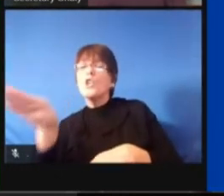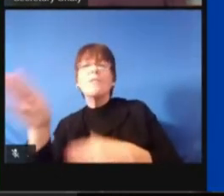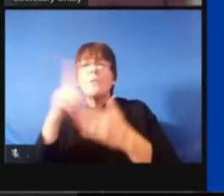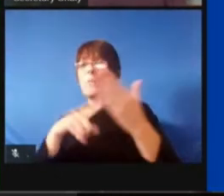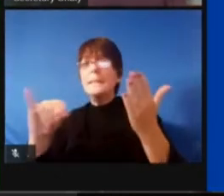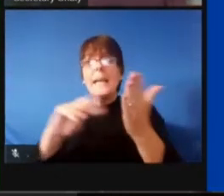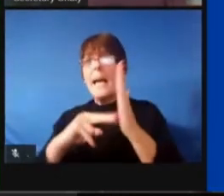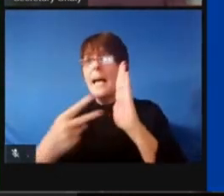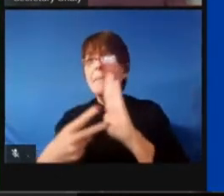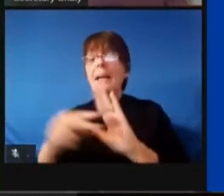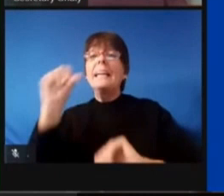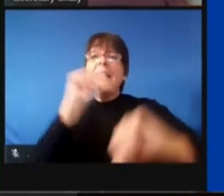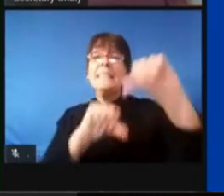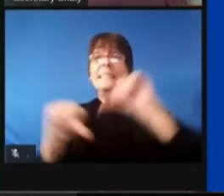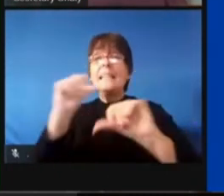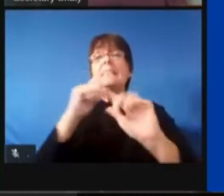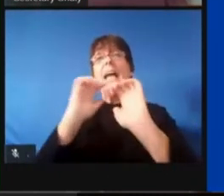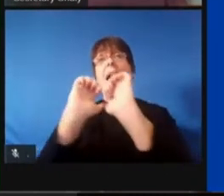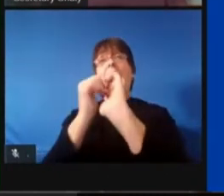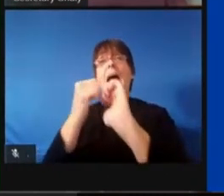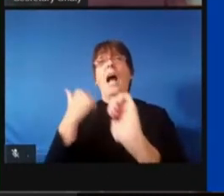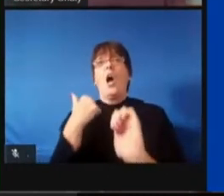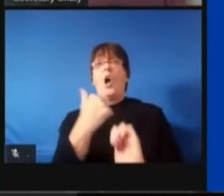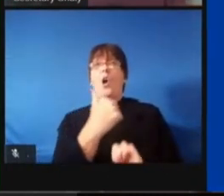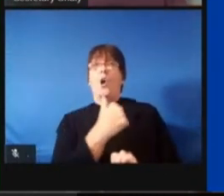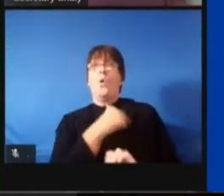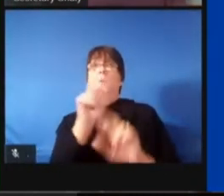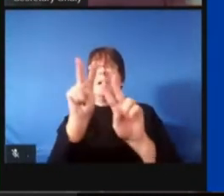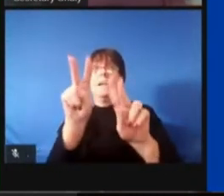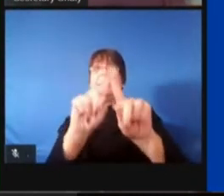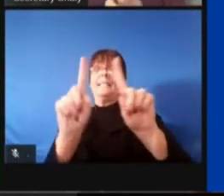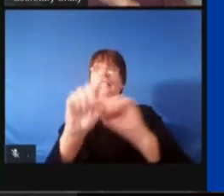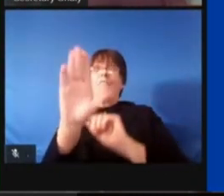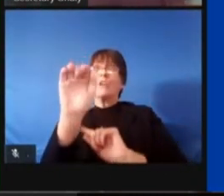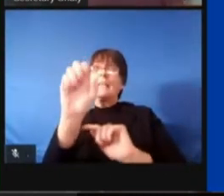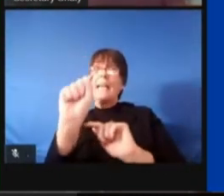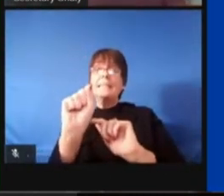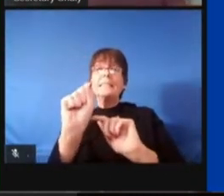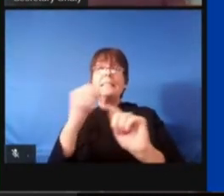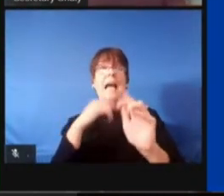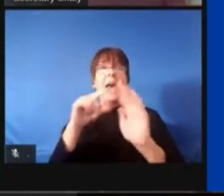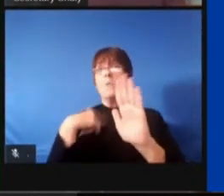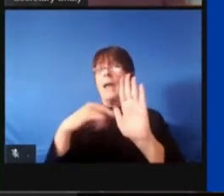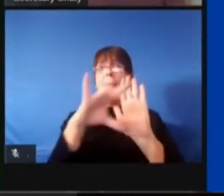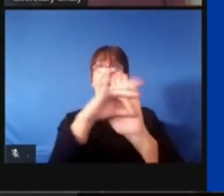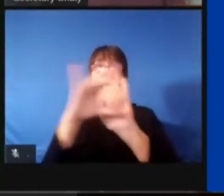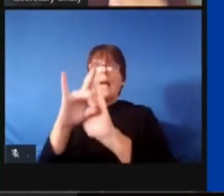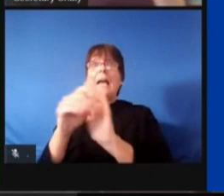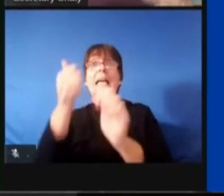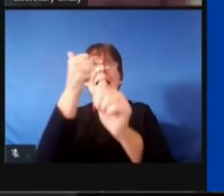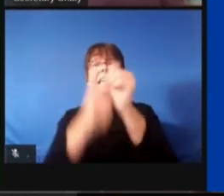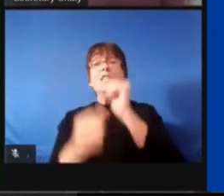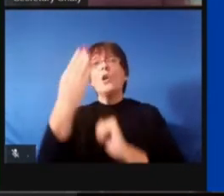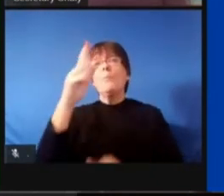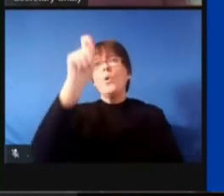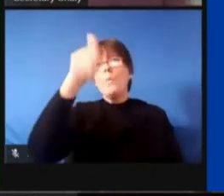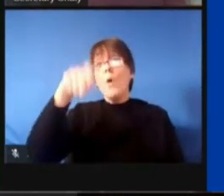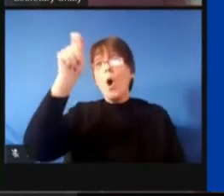THIS IS CALIFORNIA'S EPIDEMIOLOGIC CURVE. WHAT WE MEAN BY THAT IS IT IS THE SCIENTIFIC WAIT TO SAY HOW